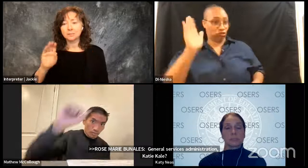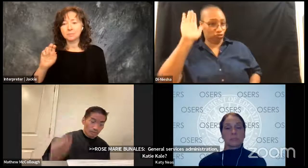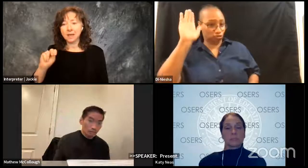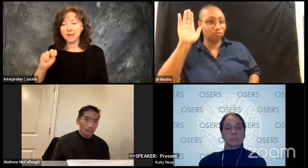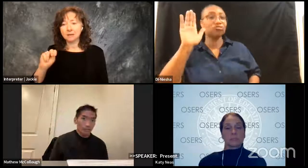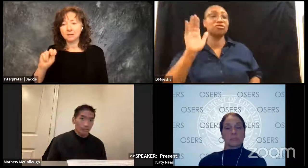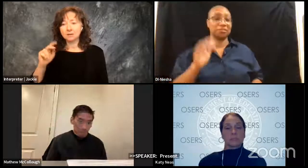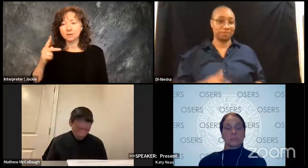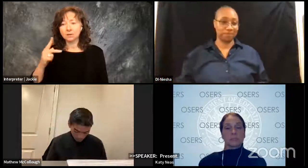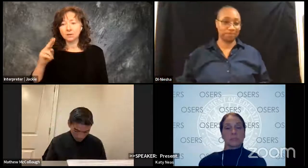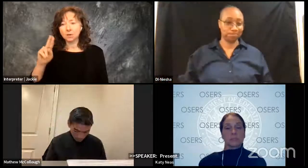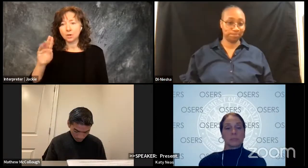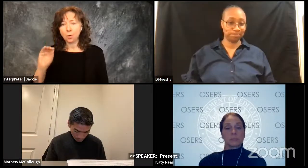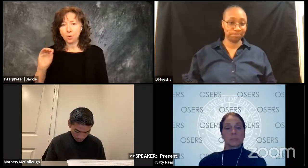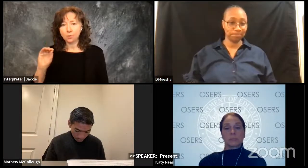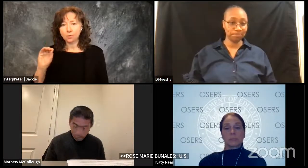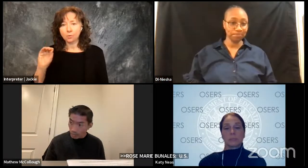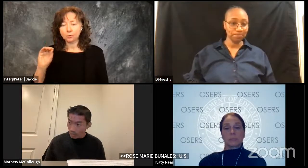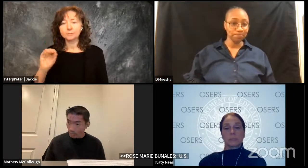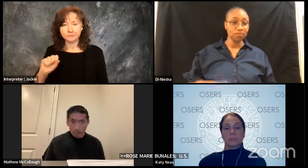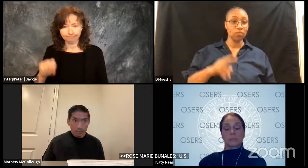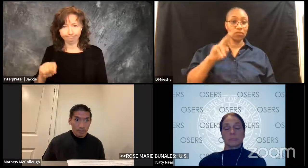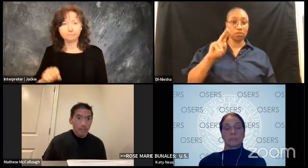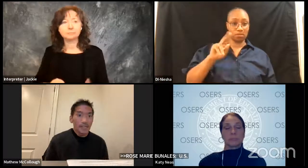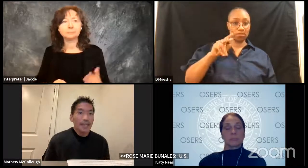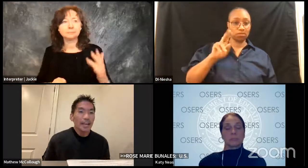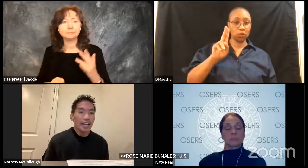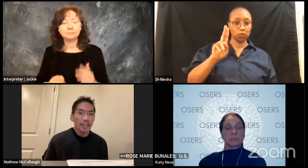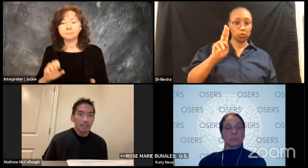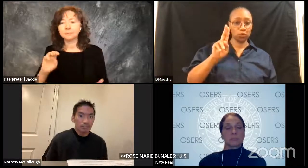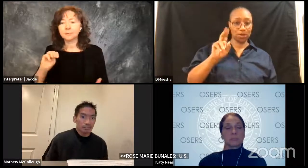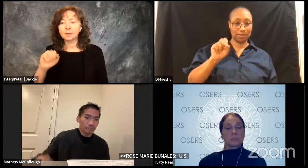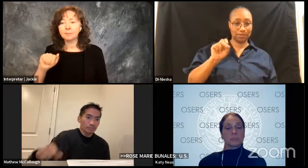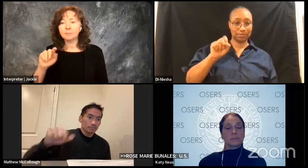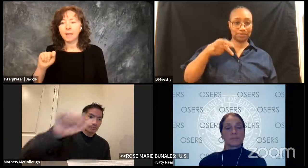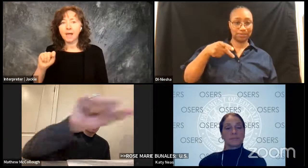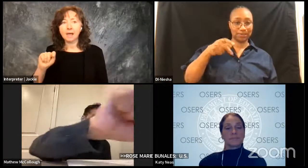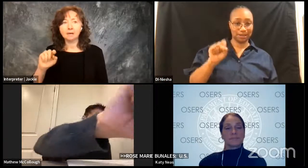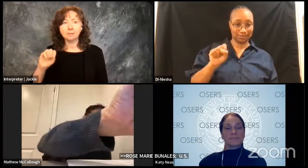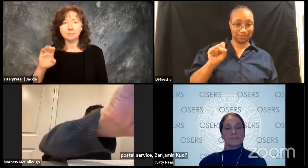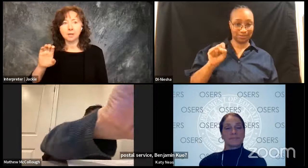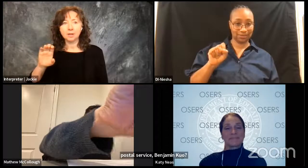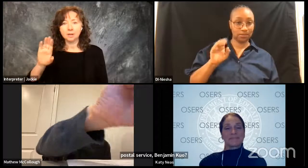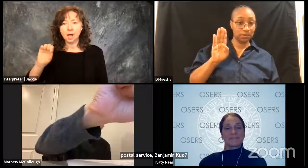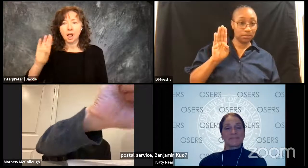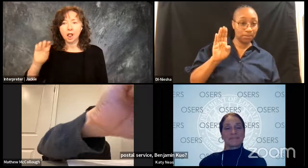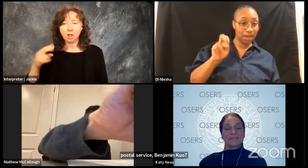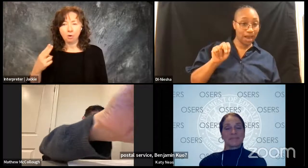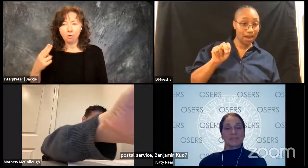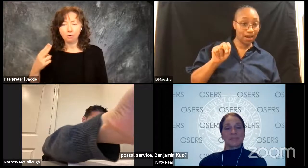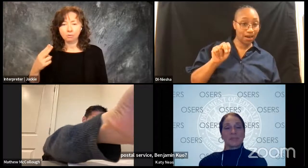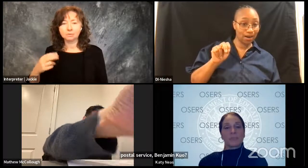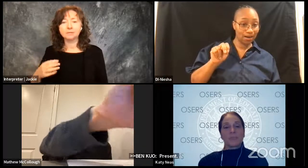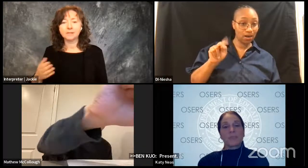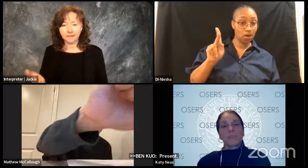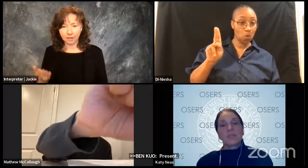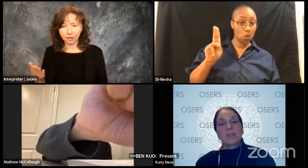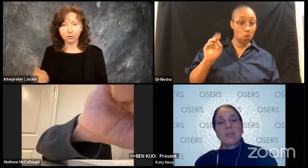Matthew McCollough? Here. Department of Education, Katie NEAS.